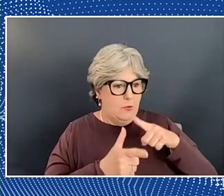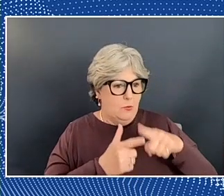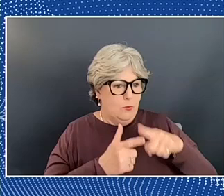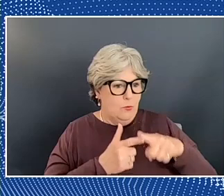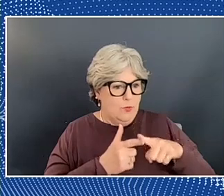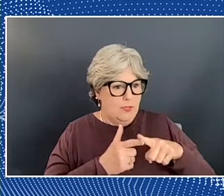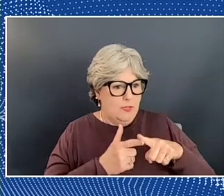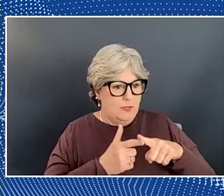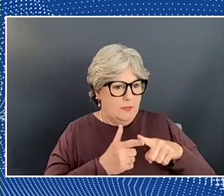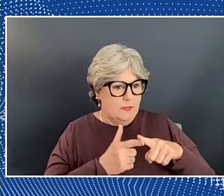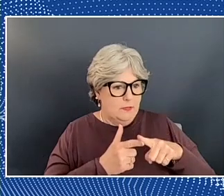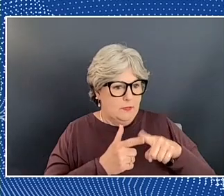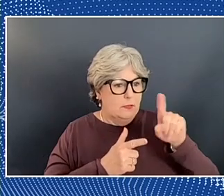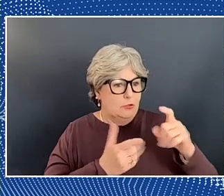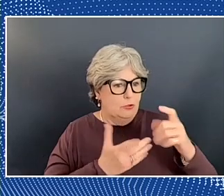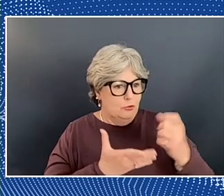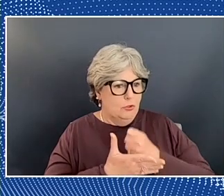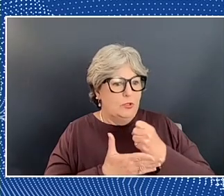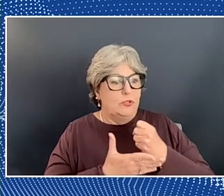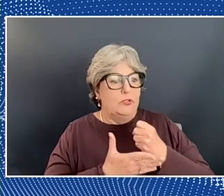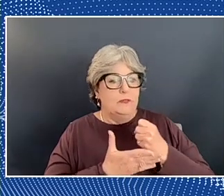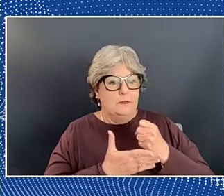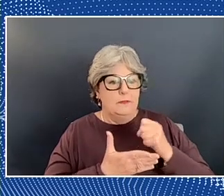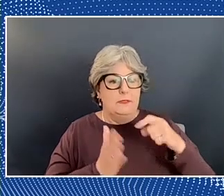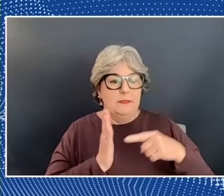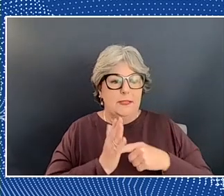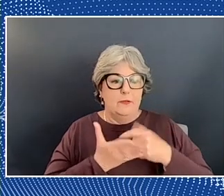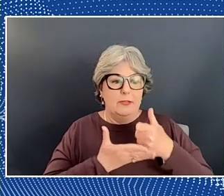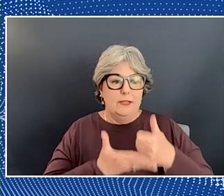deserve to be included in debt relief. Thank you, Pam.